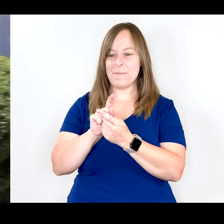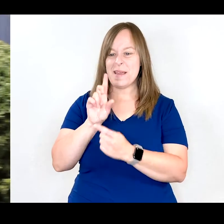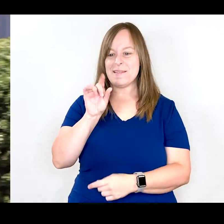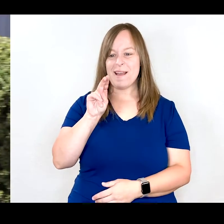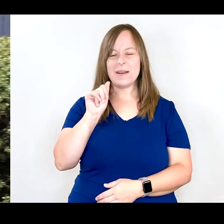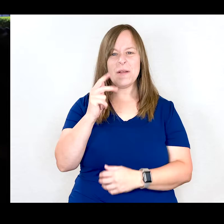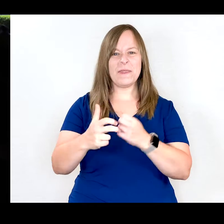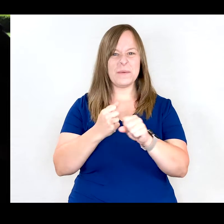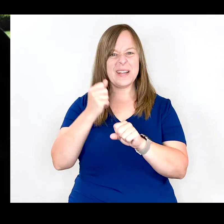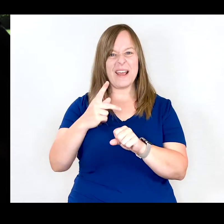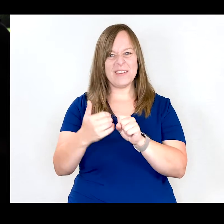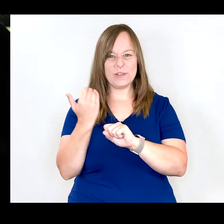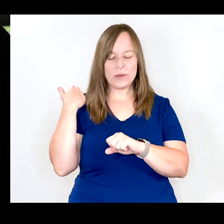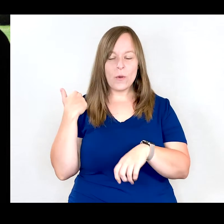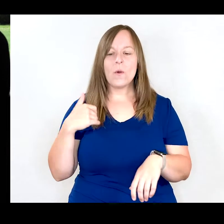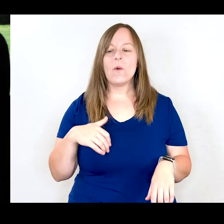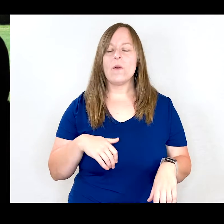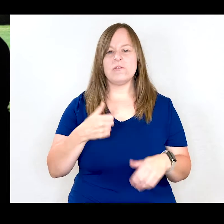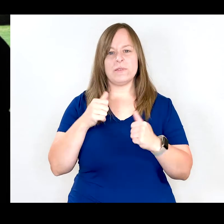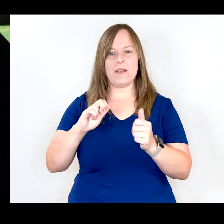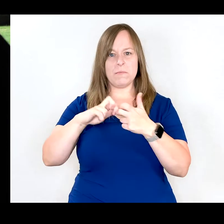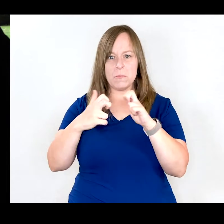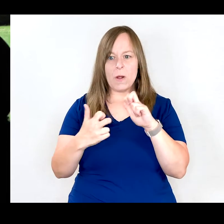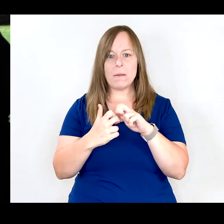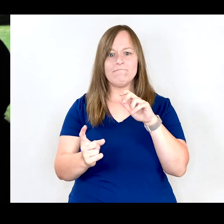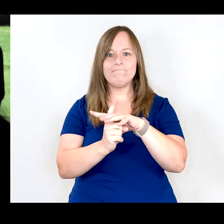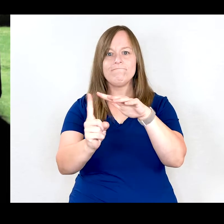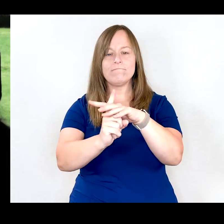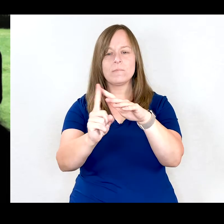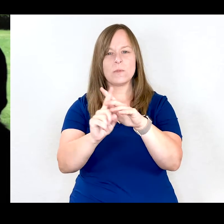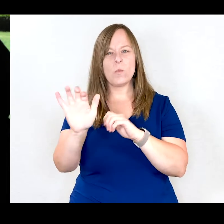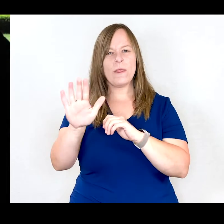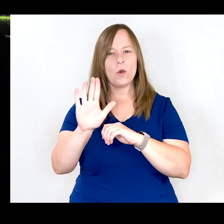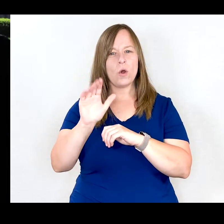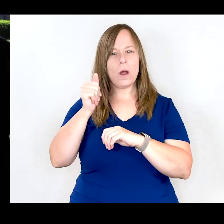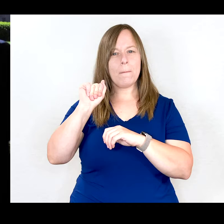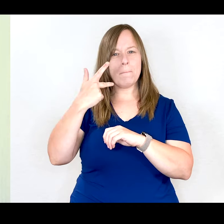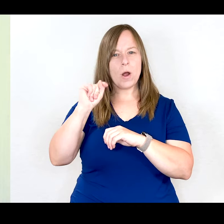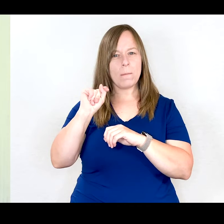I met Donna about 3 and 1/2 years ago because she was having a problem with her complex putting